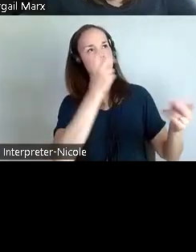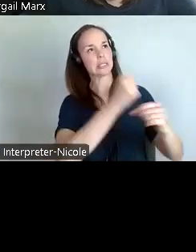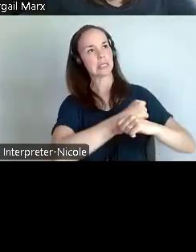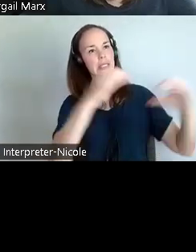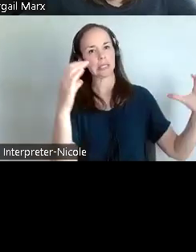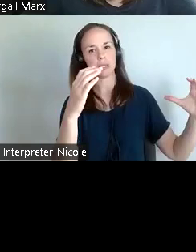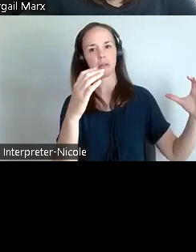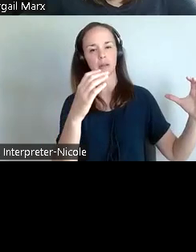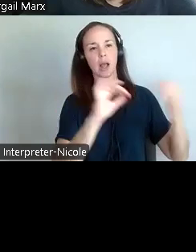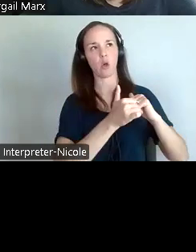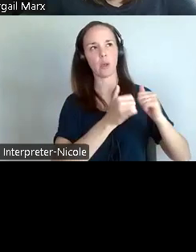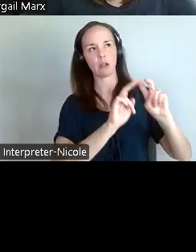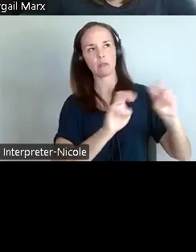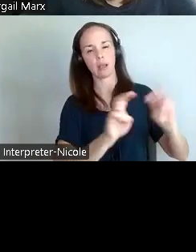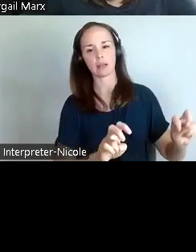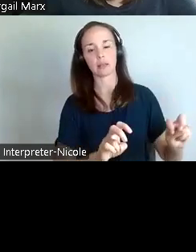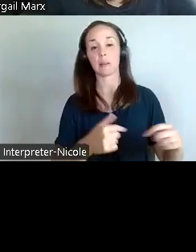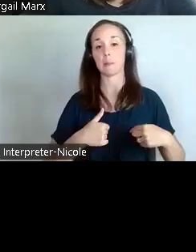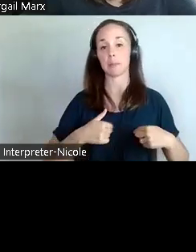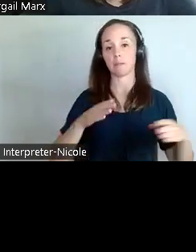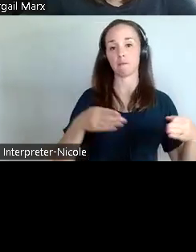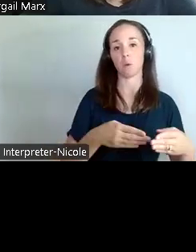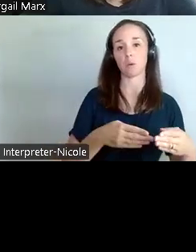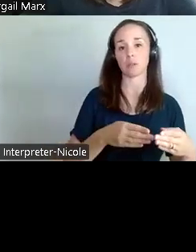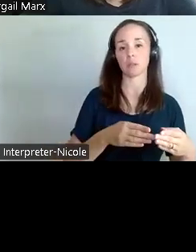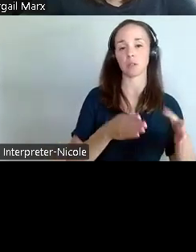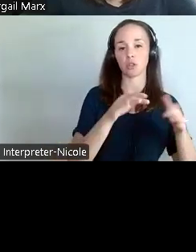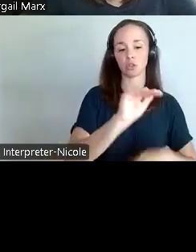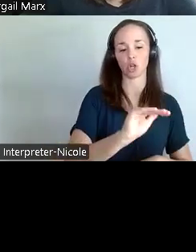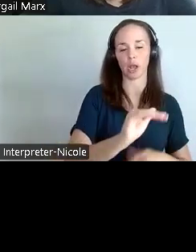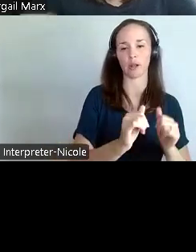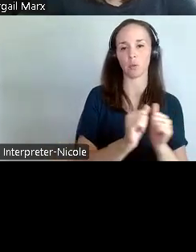so I'm going to focus on a child with autism, and Abby is going to present an adult with